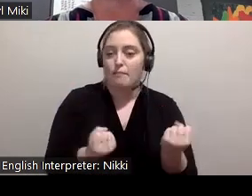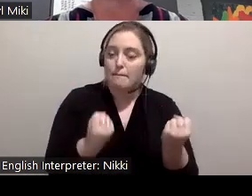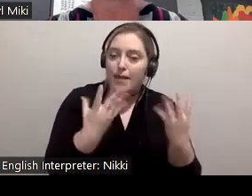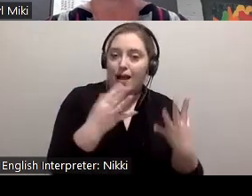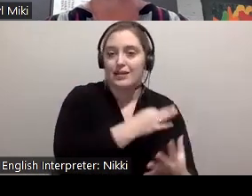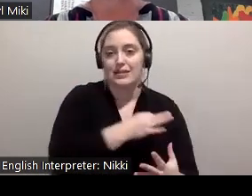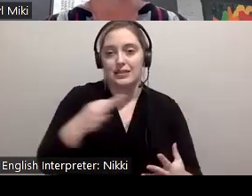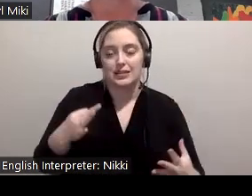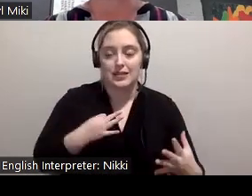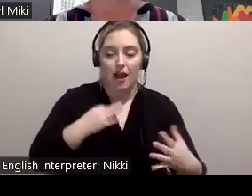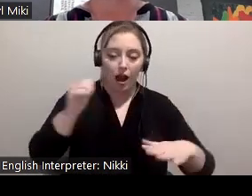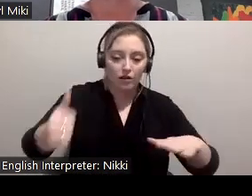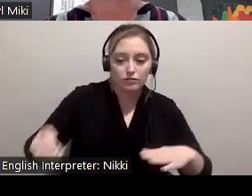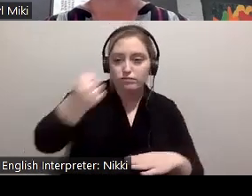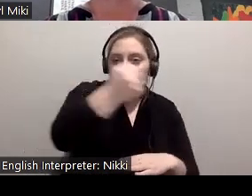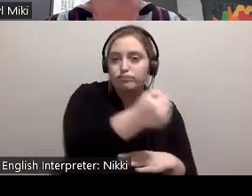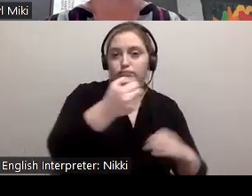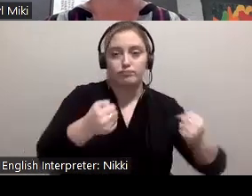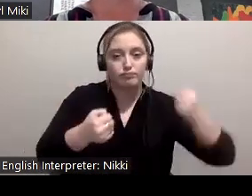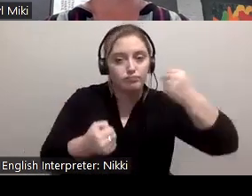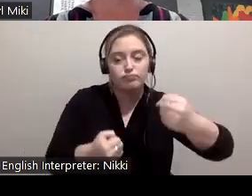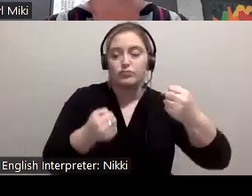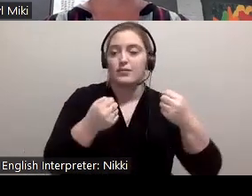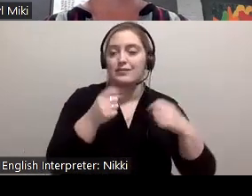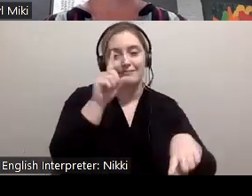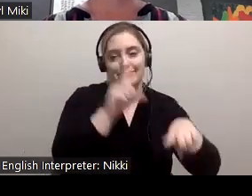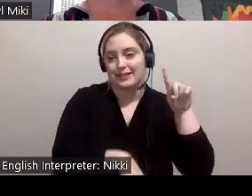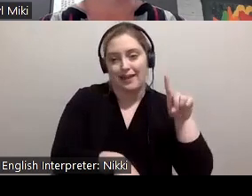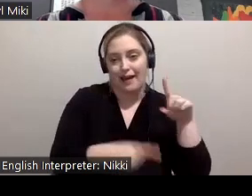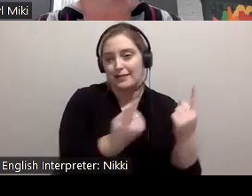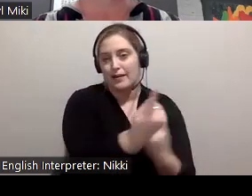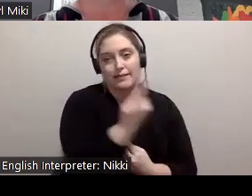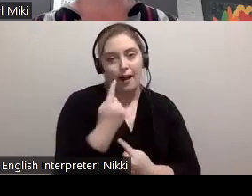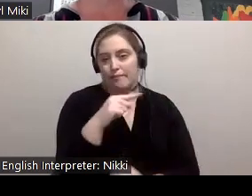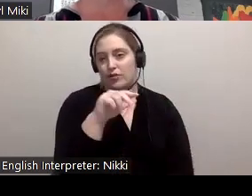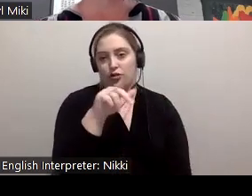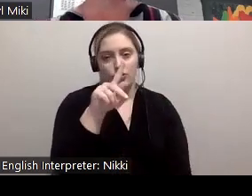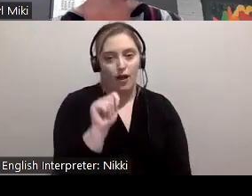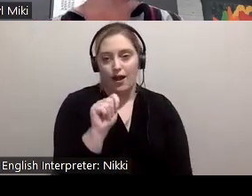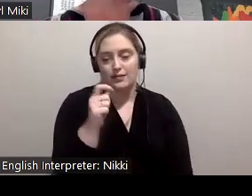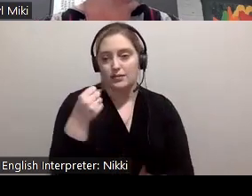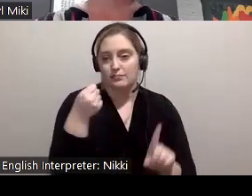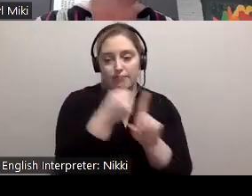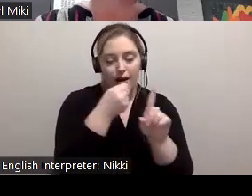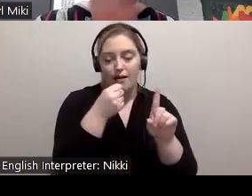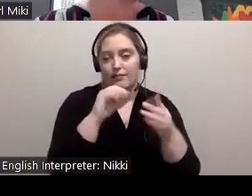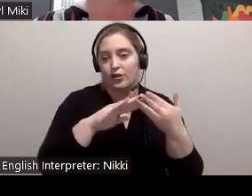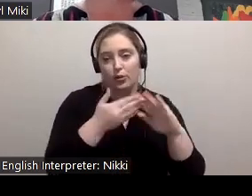already. Uh those organizations are not eligible to come to this Community Impact grant. If you're looking for operating